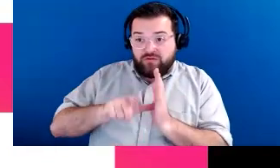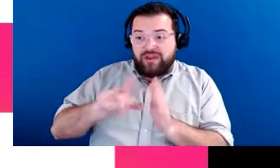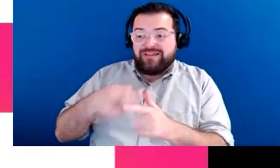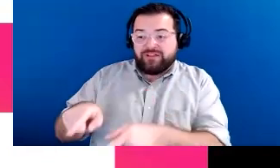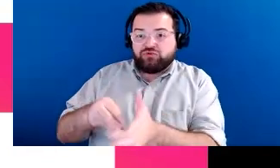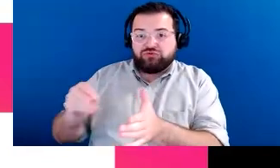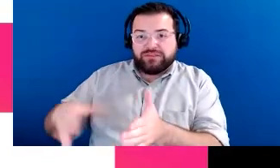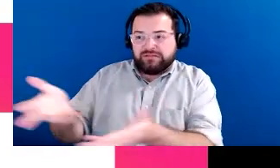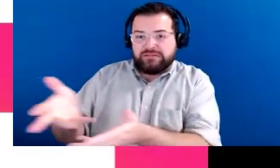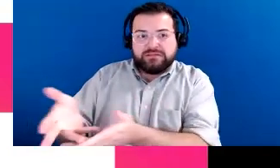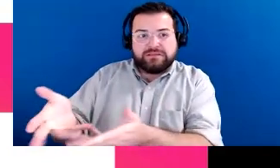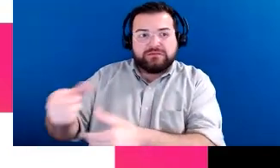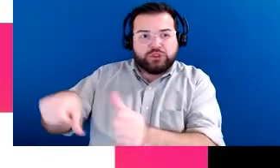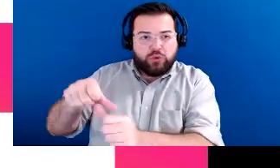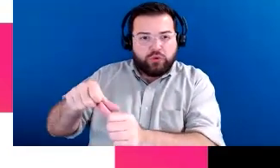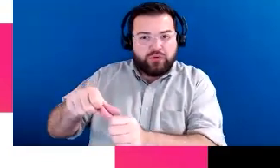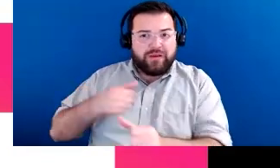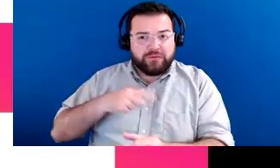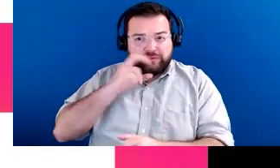So I'm assuming that still checks the box.